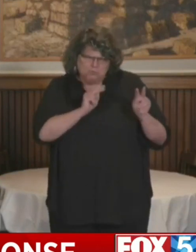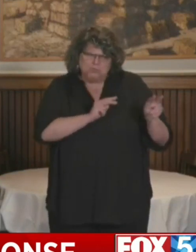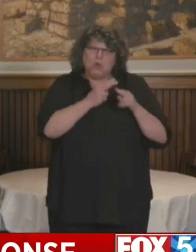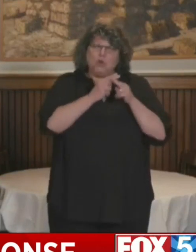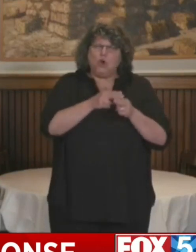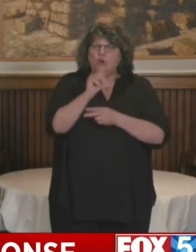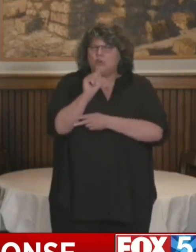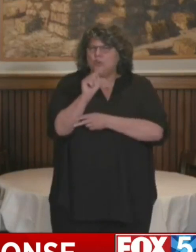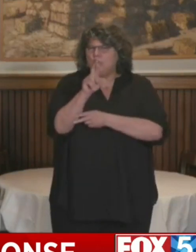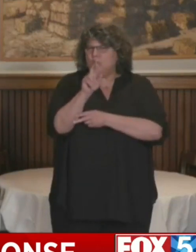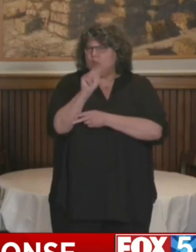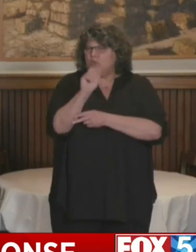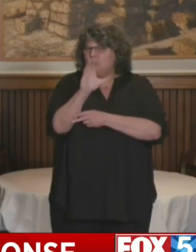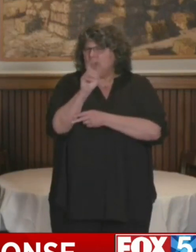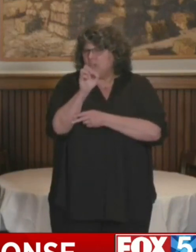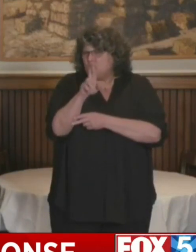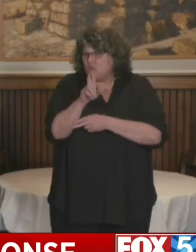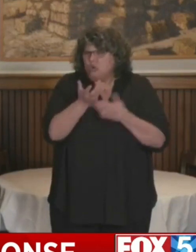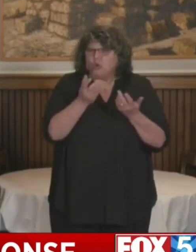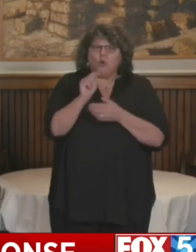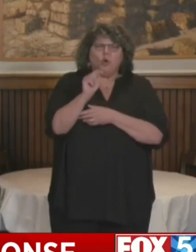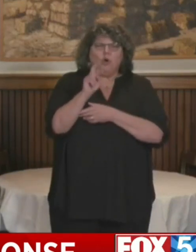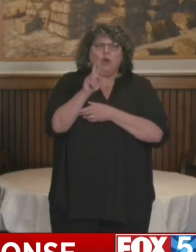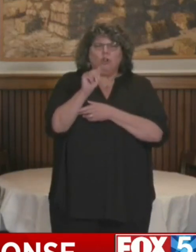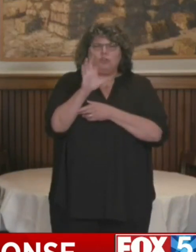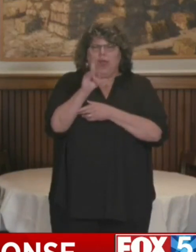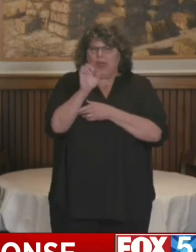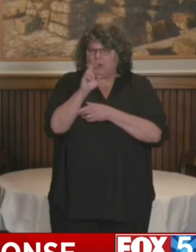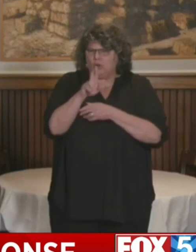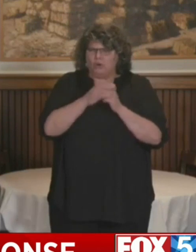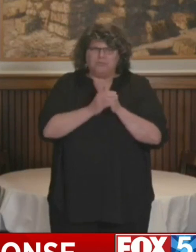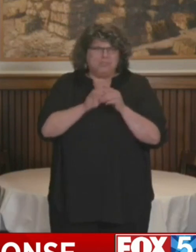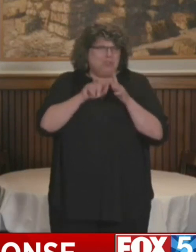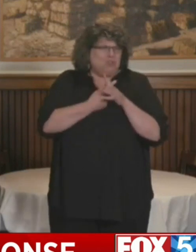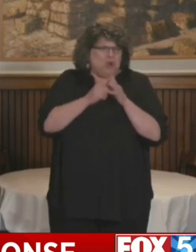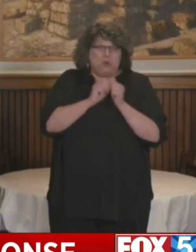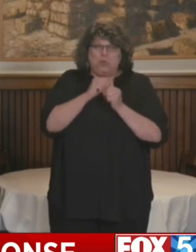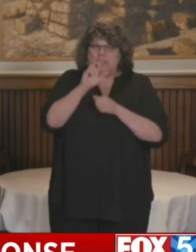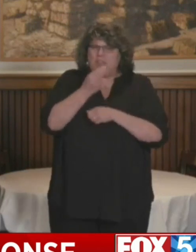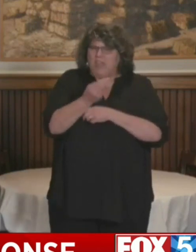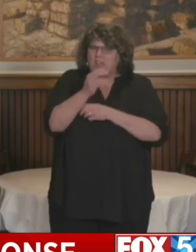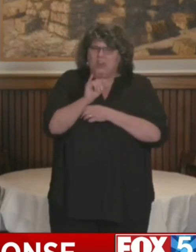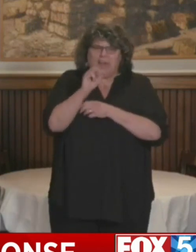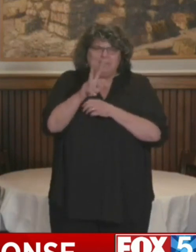DEPARTMENTS THAT HAVE PROFESSIONAL TRAINED TRACERS AND TRACKERS THAT DEAL WITH